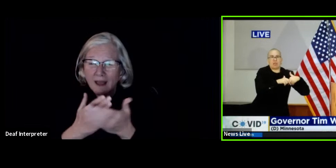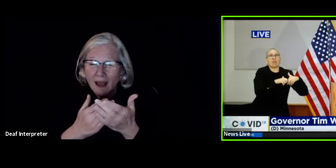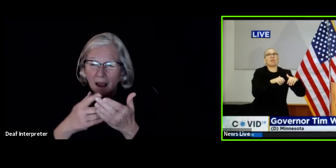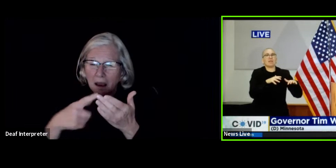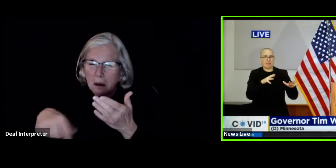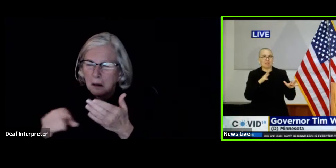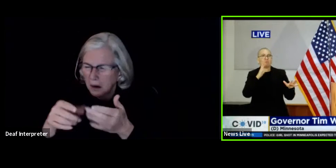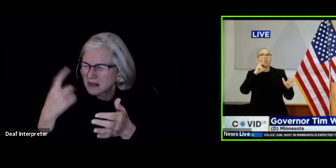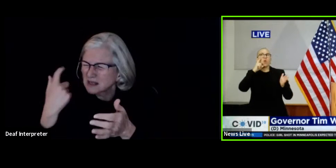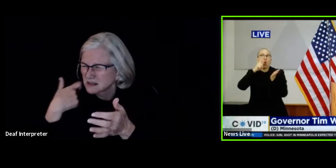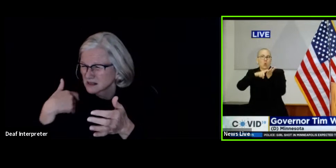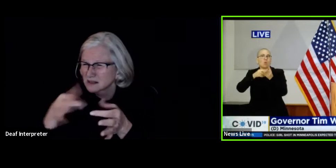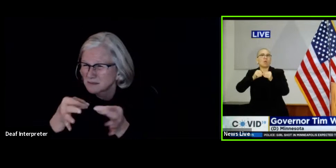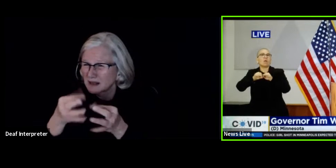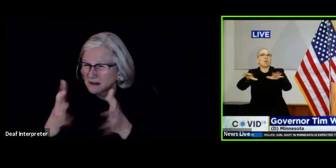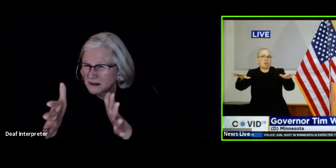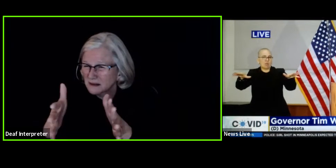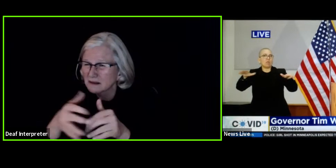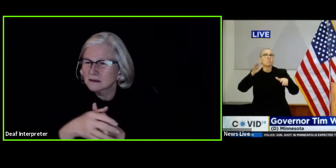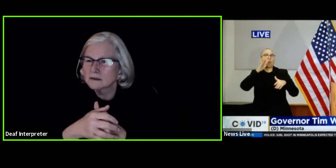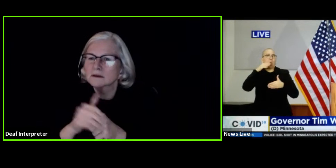THERE. WE'LL PUT THIS PACKAGE OUT TOMORROW. THERE WILL BE SOME THAT AGREE OR DISAGREE.